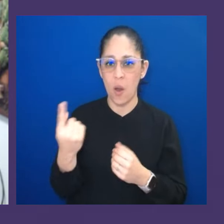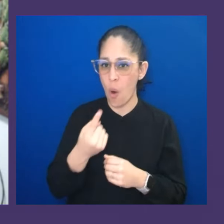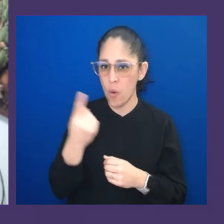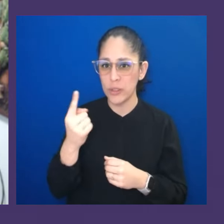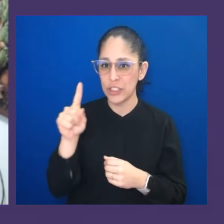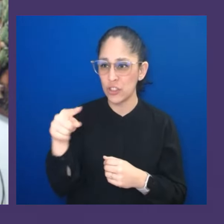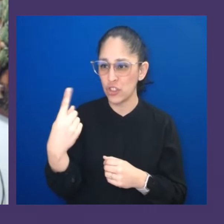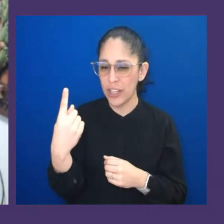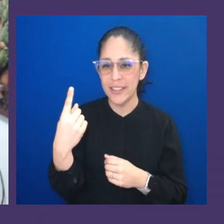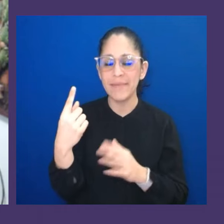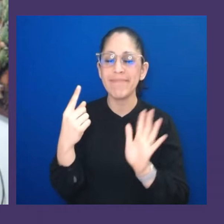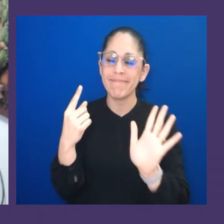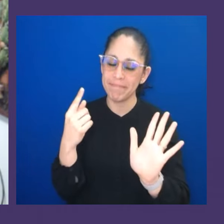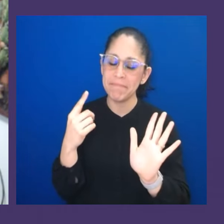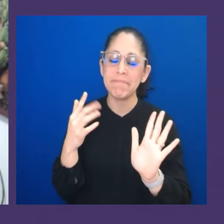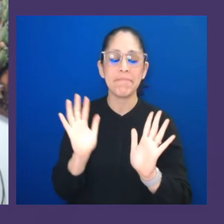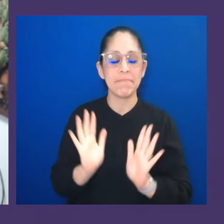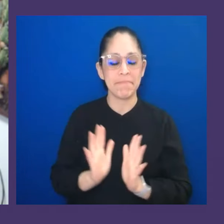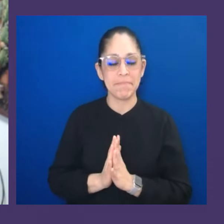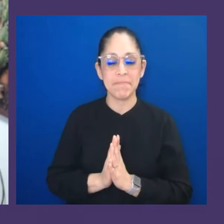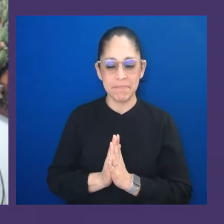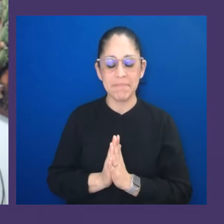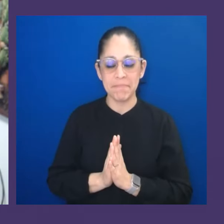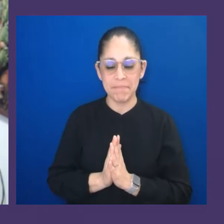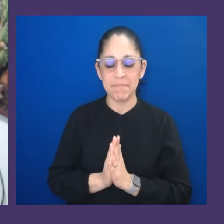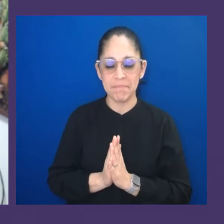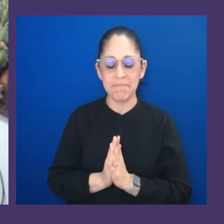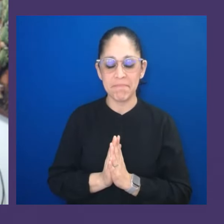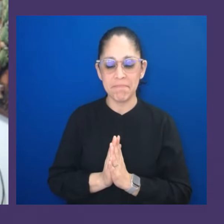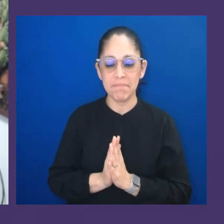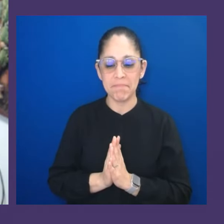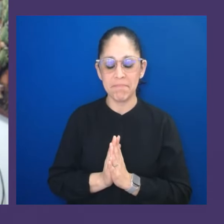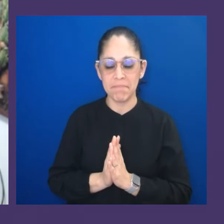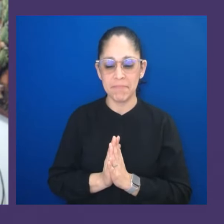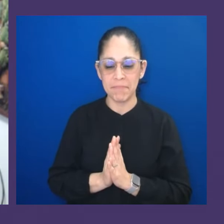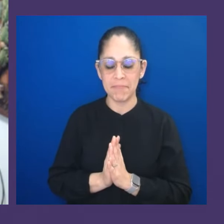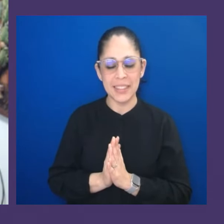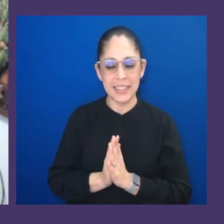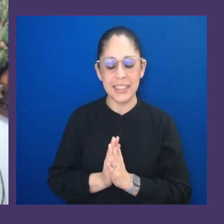I've always been just a, I viewed it